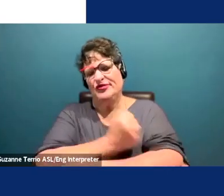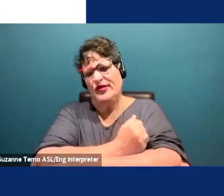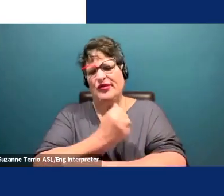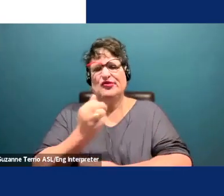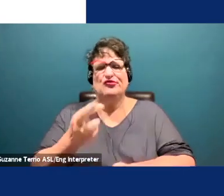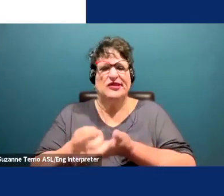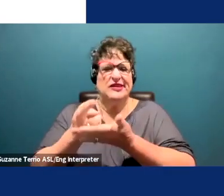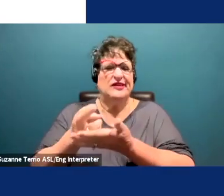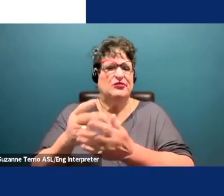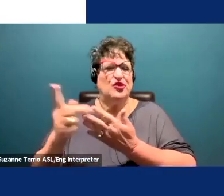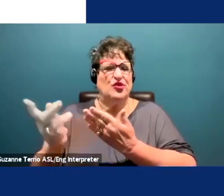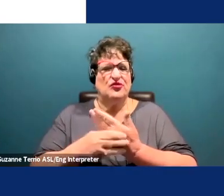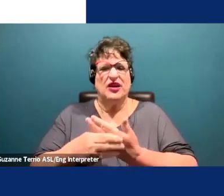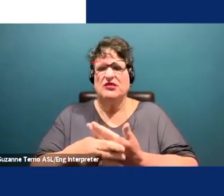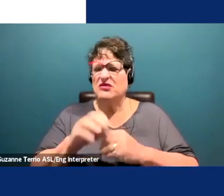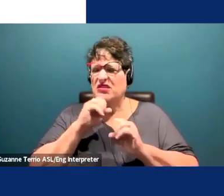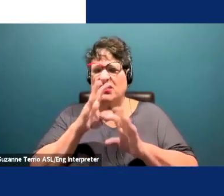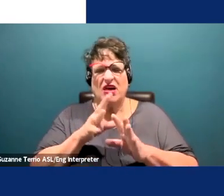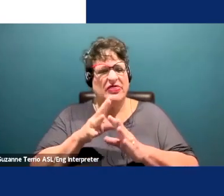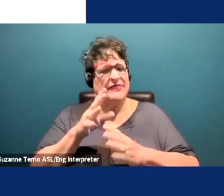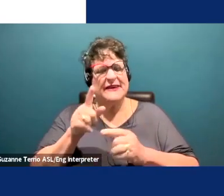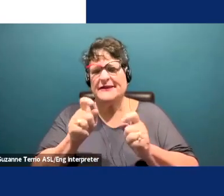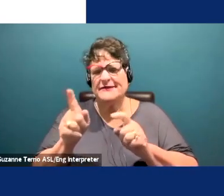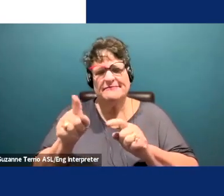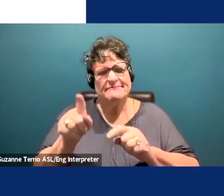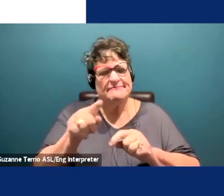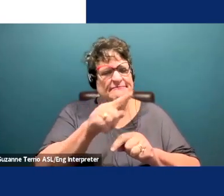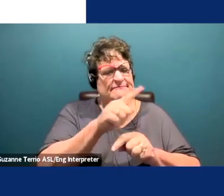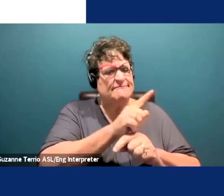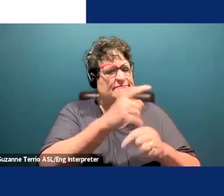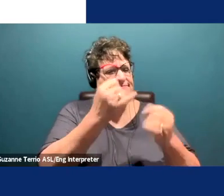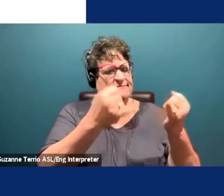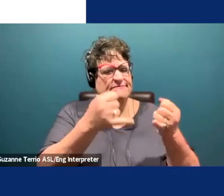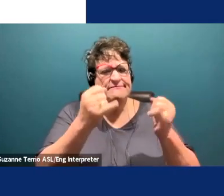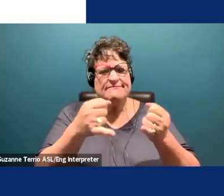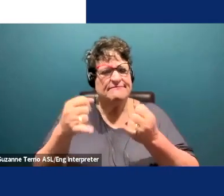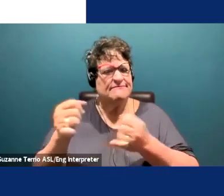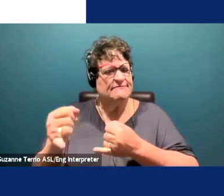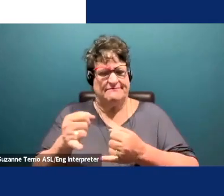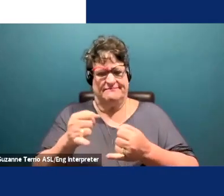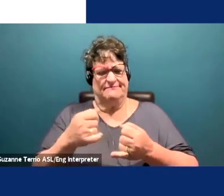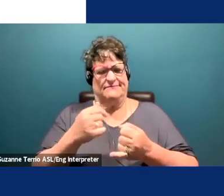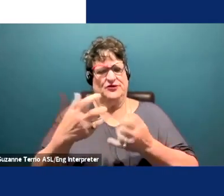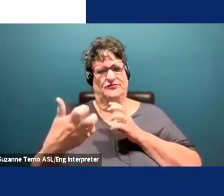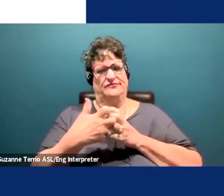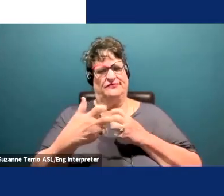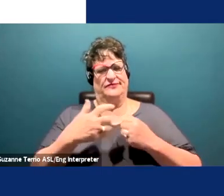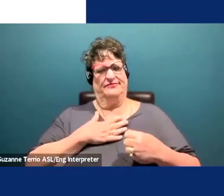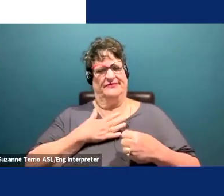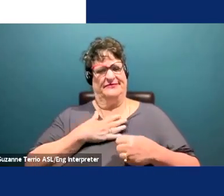is designed for people with disabilities. So when you're communicating with providers, you want to identify who's the person who